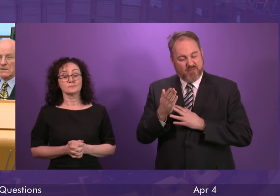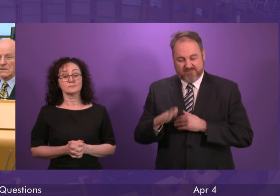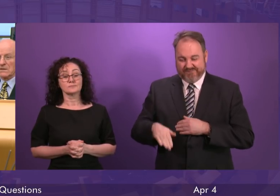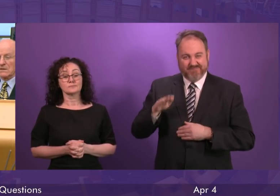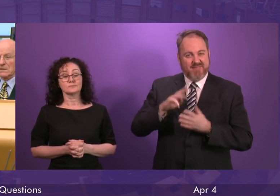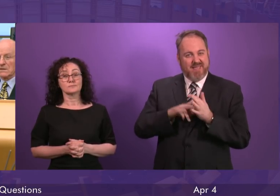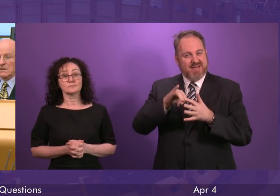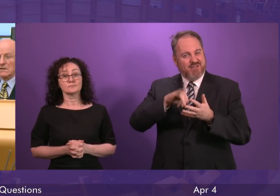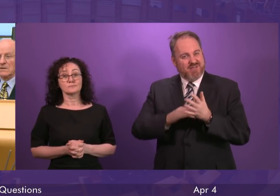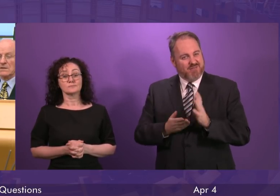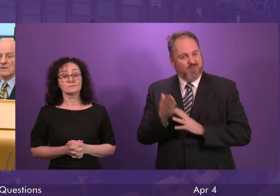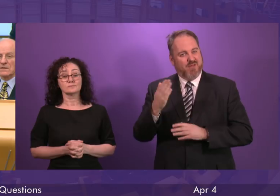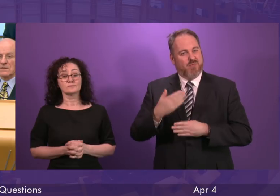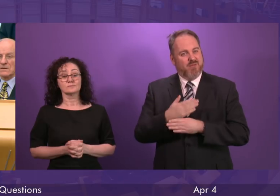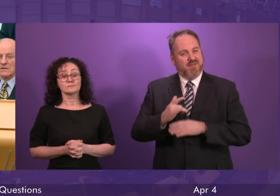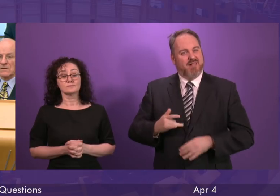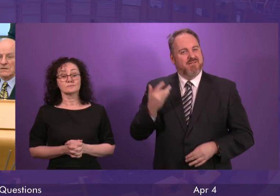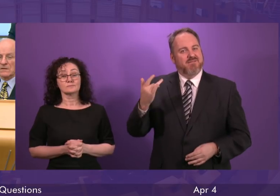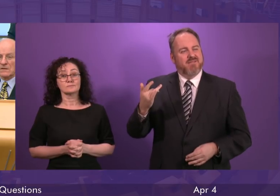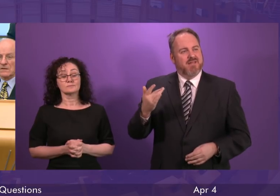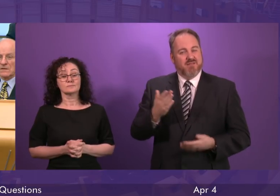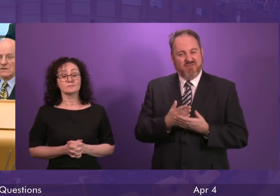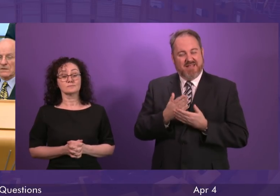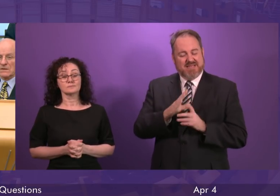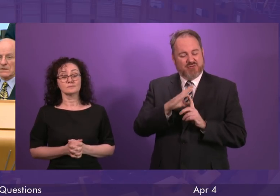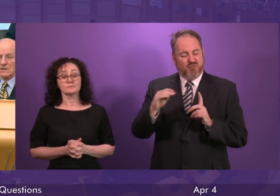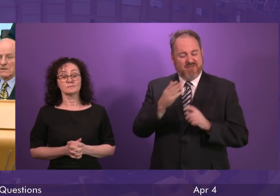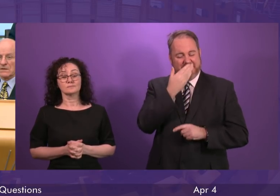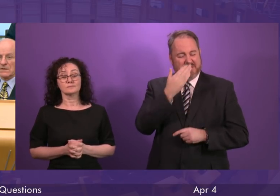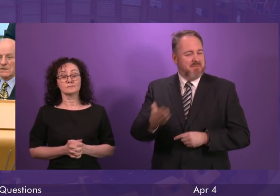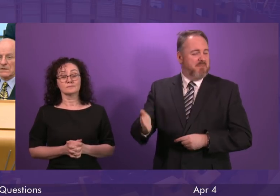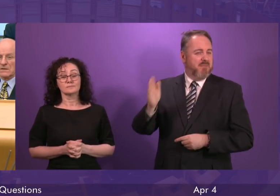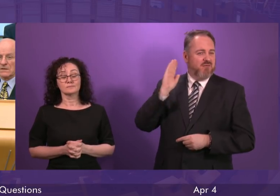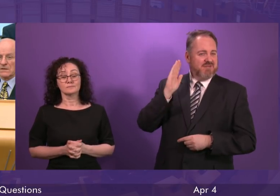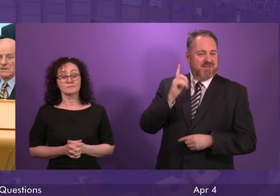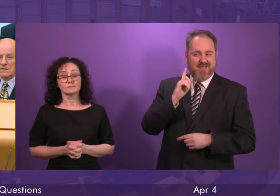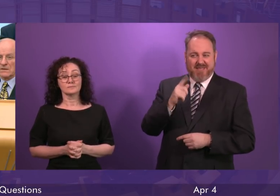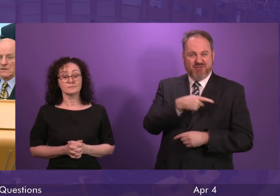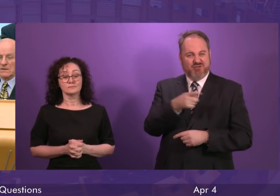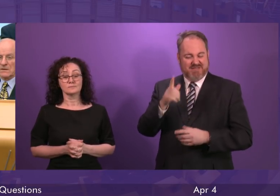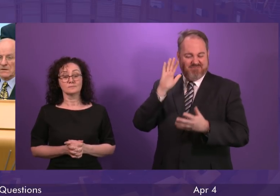the NHS. Is it not absolute Tory hypocrisy that she now seeks to undermine the NHS?